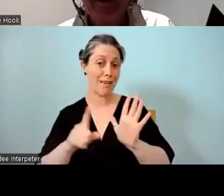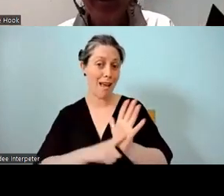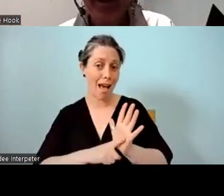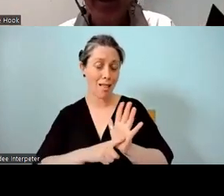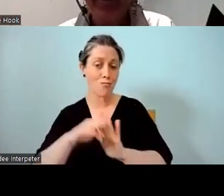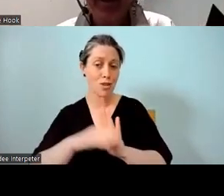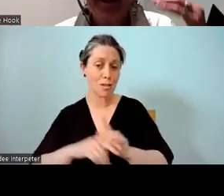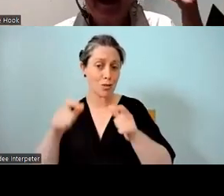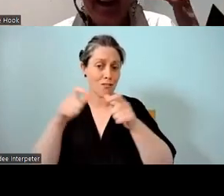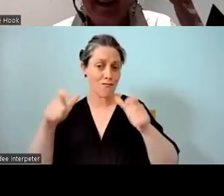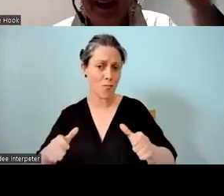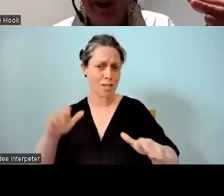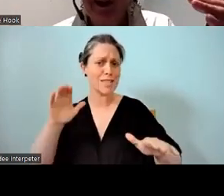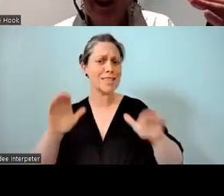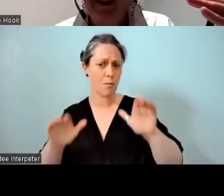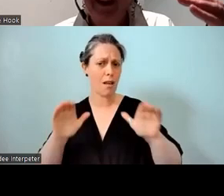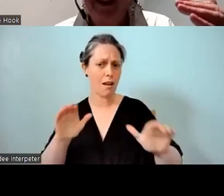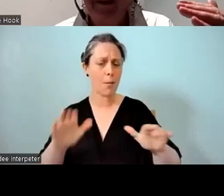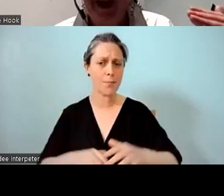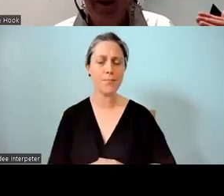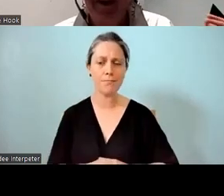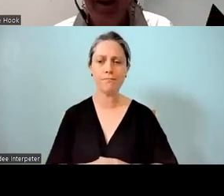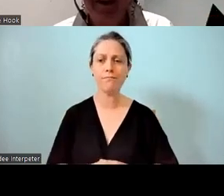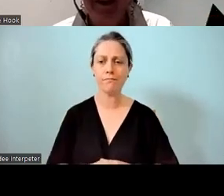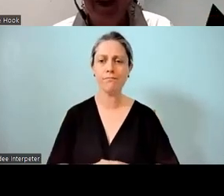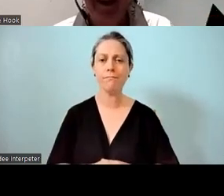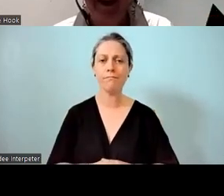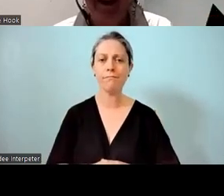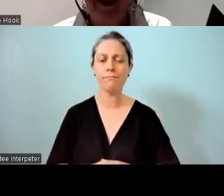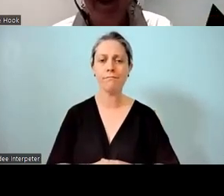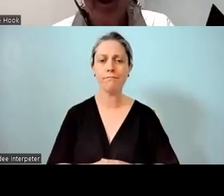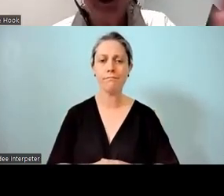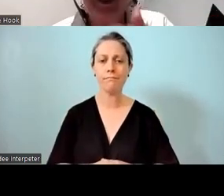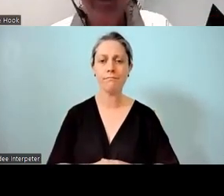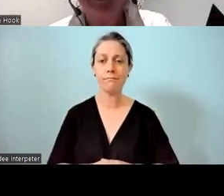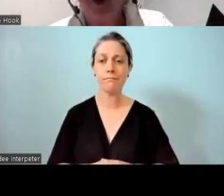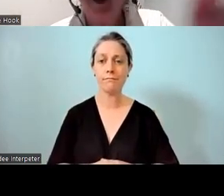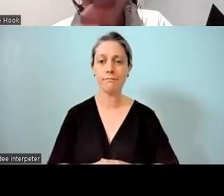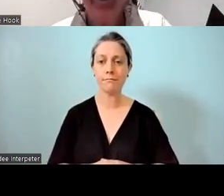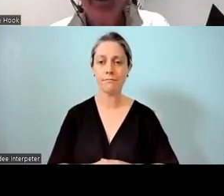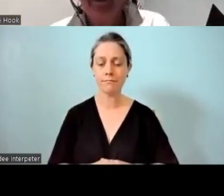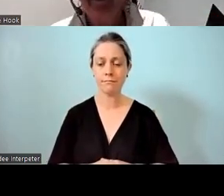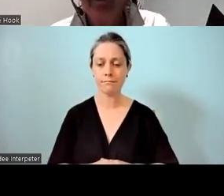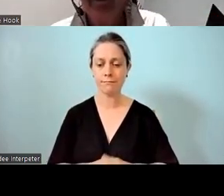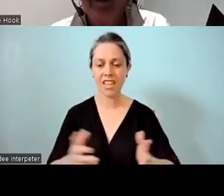And again, encouraging and thinking about that, having inclusive design thinking